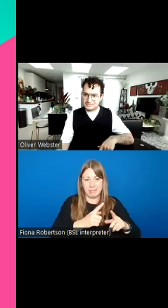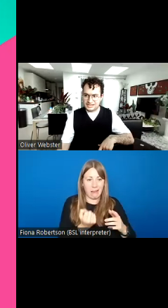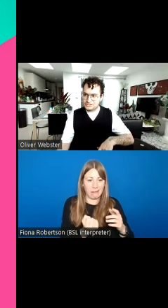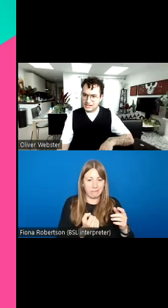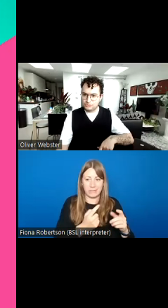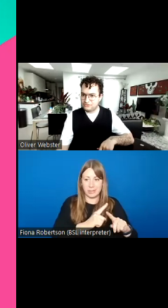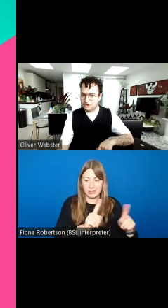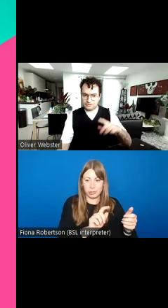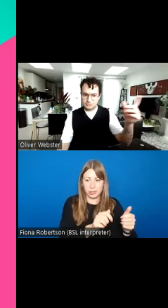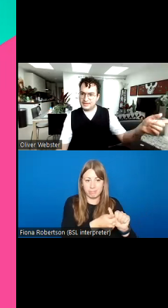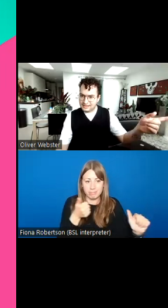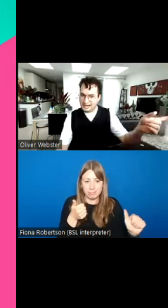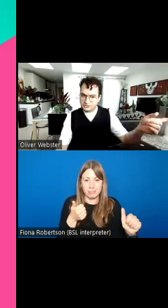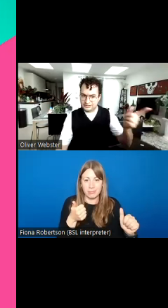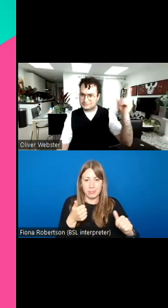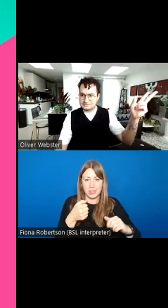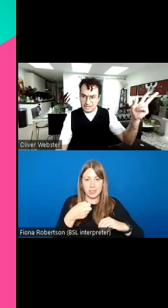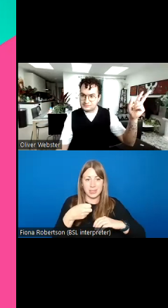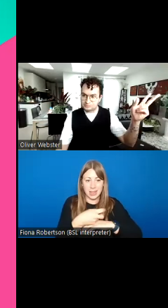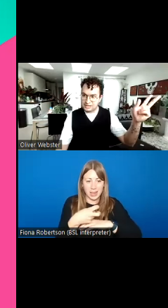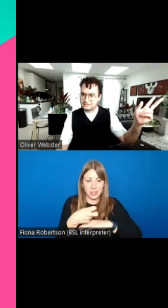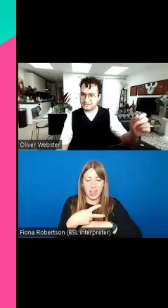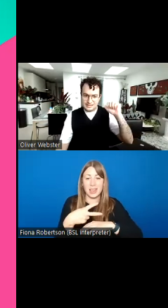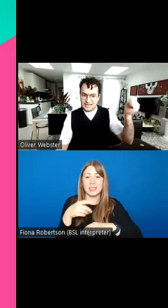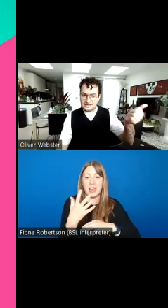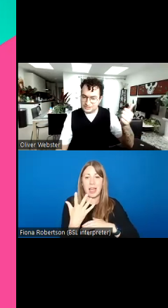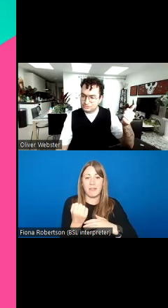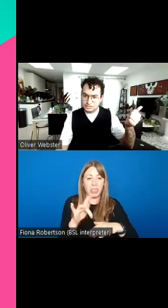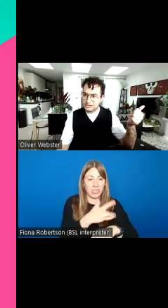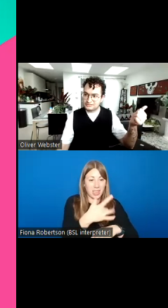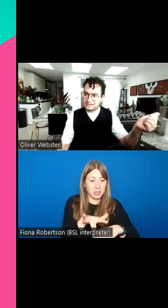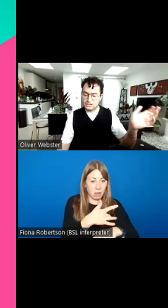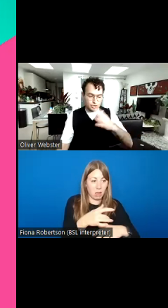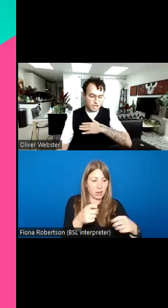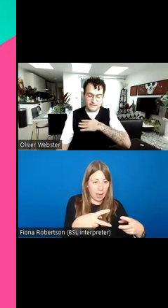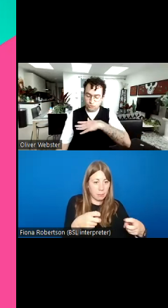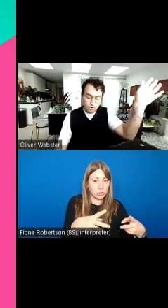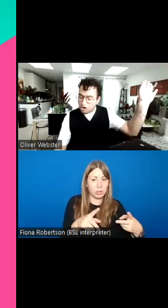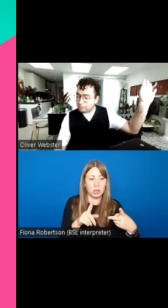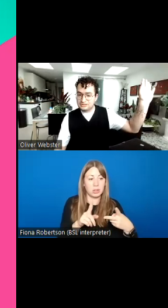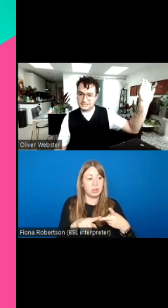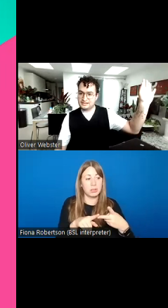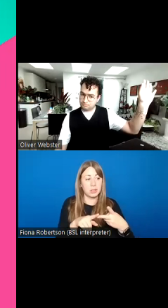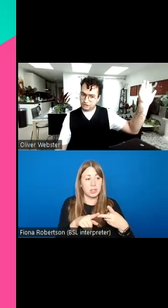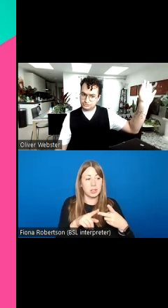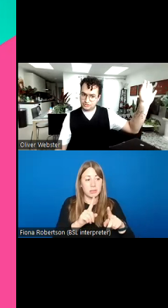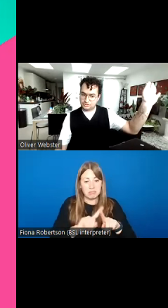At StageText, we've got theater captioning, live subtitling, and digital subtitling. They've all got completely different price structures,